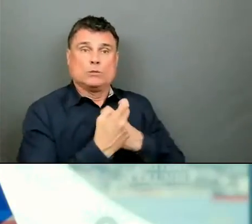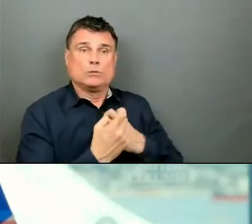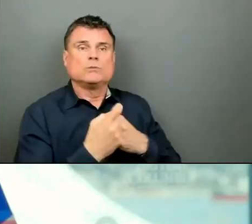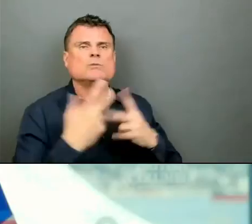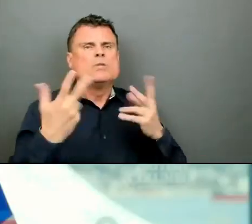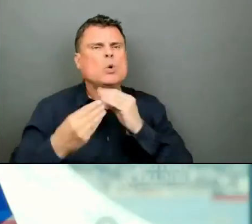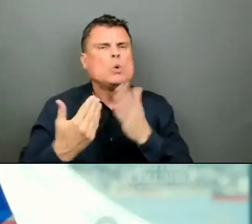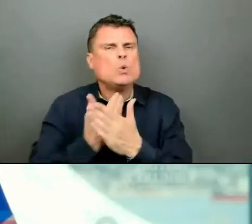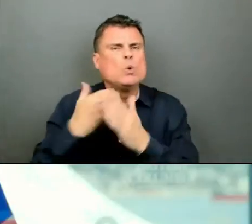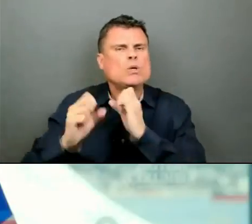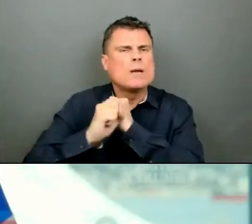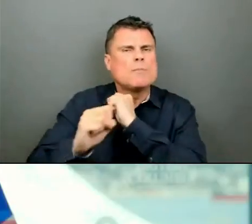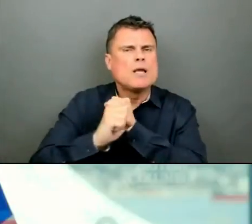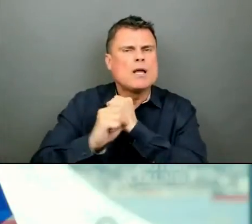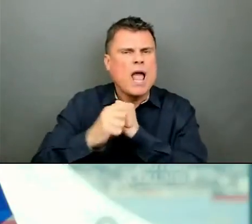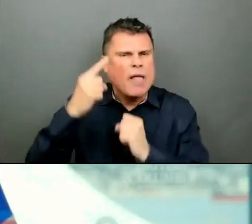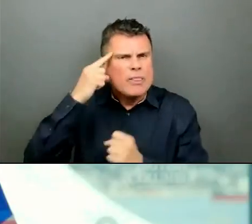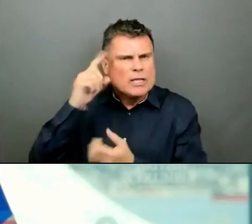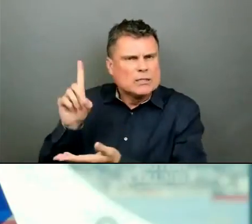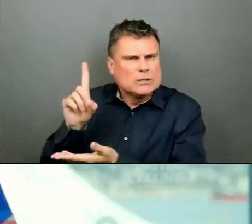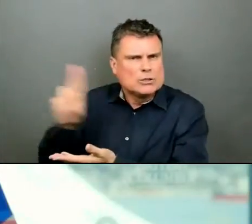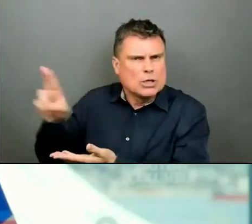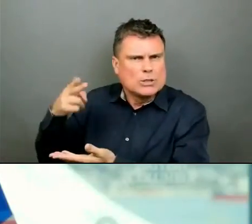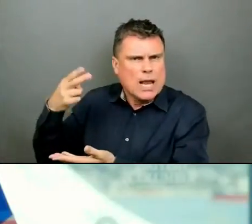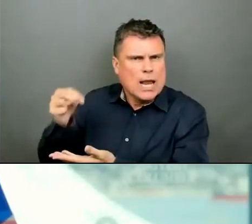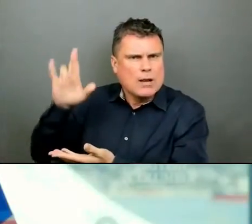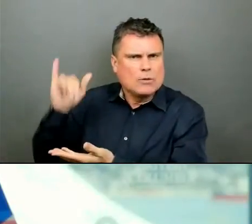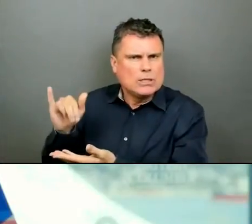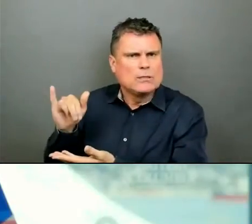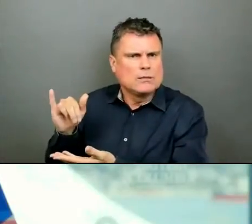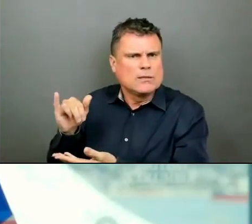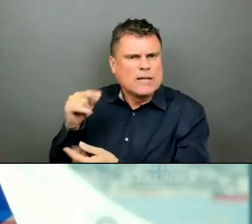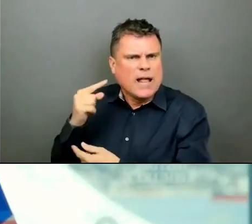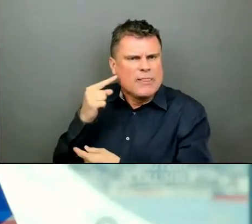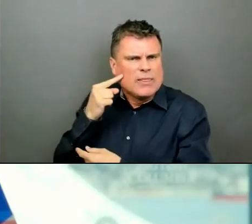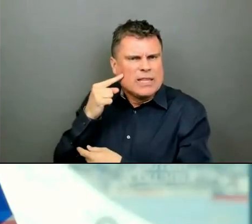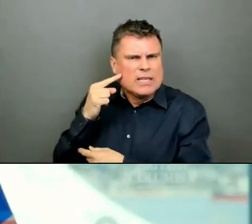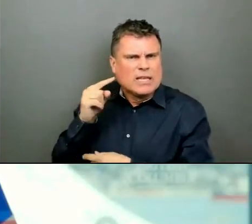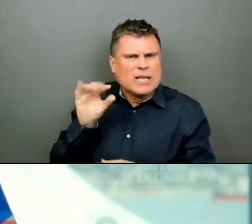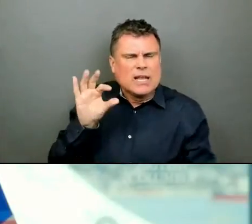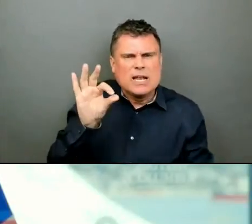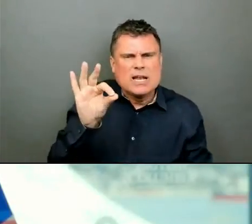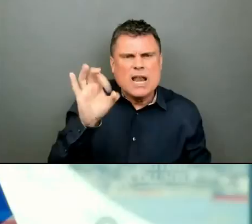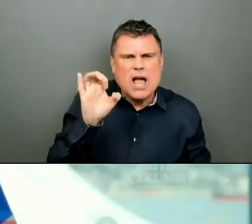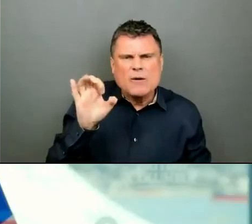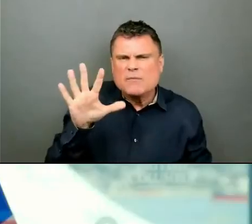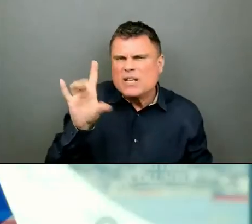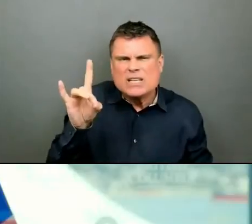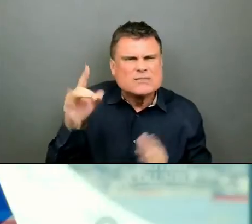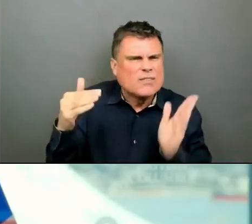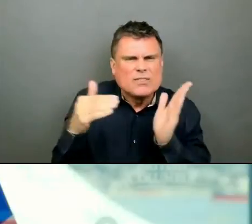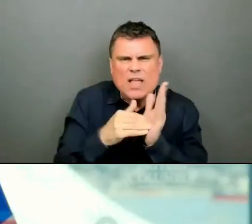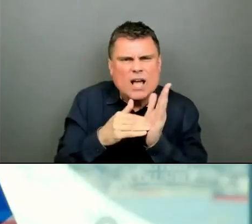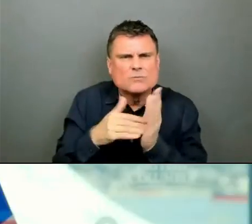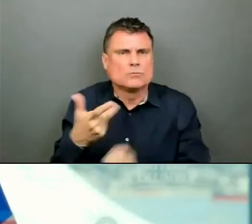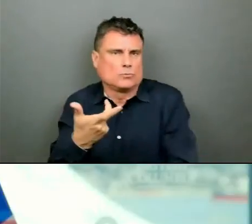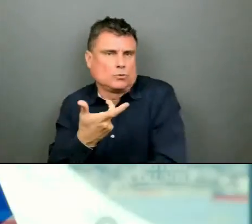I think one number was 985 thousand and one doses of vaccine have been delivered in BC, 87 thousand 564 of which are